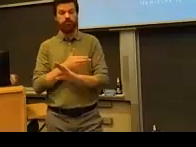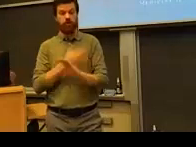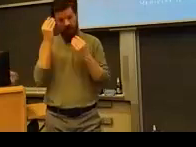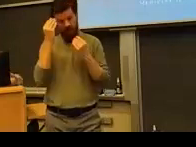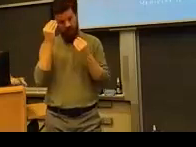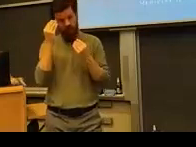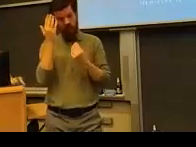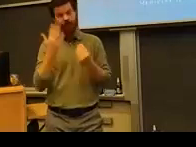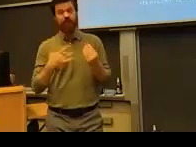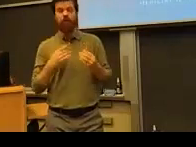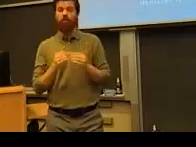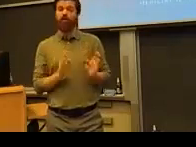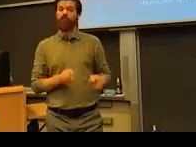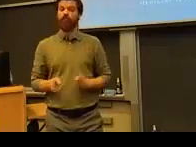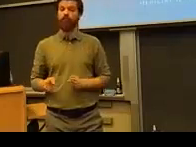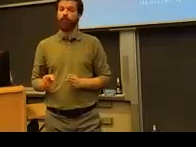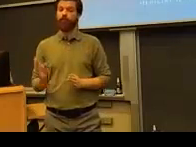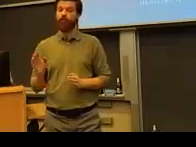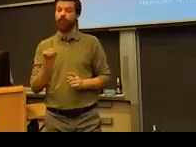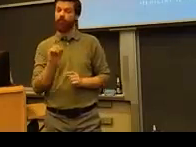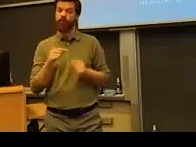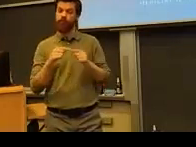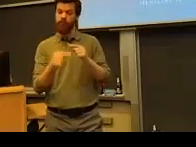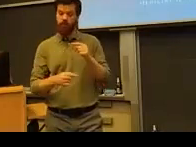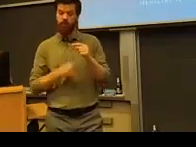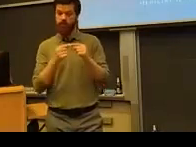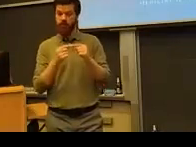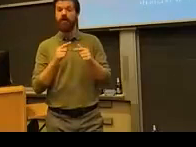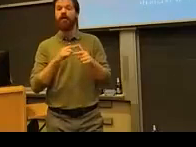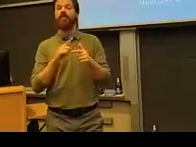bit more in their preparation stage and then also patients coming back in after a relapse